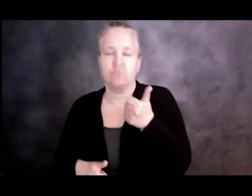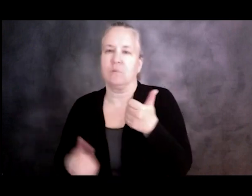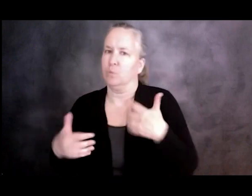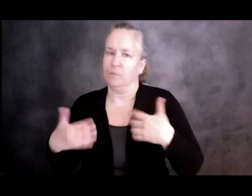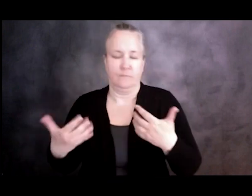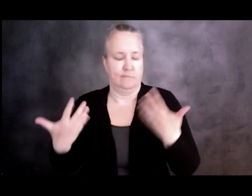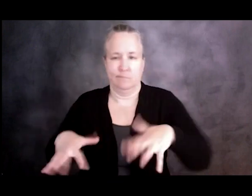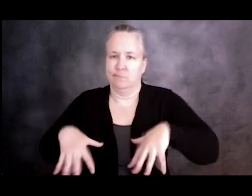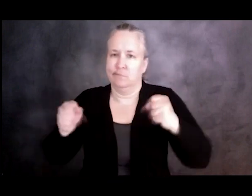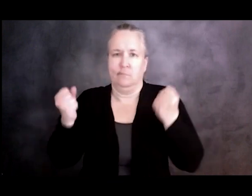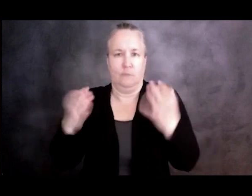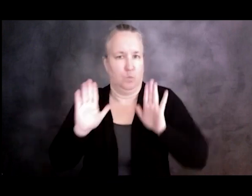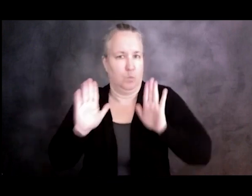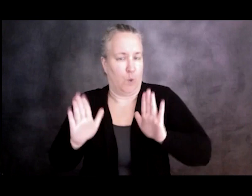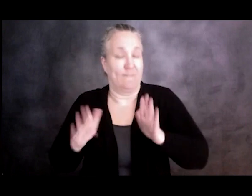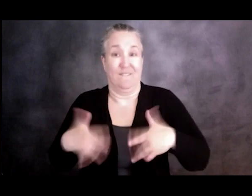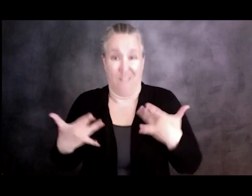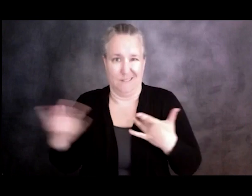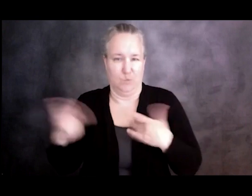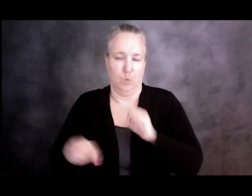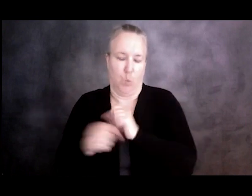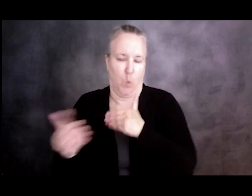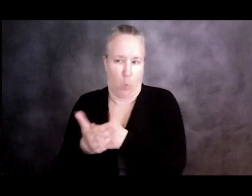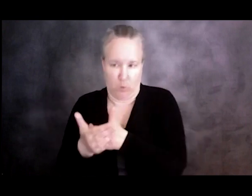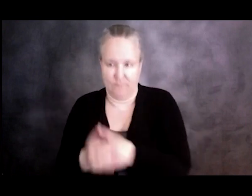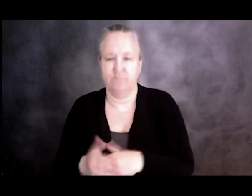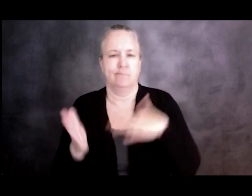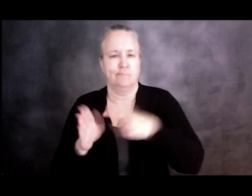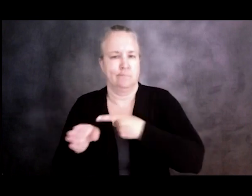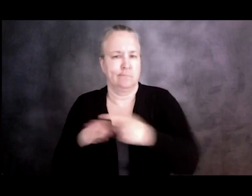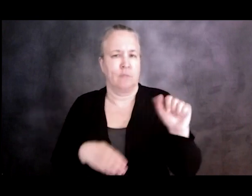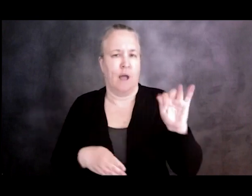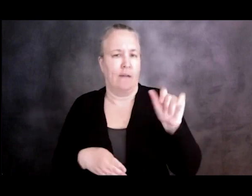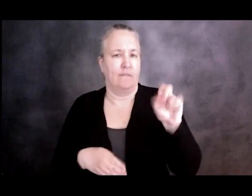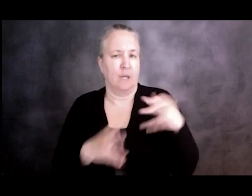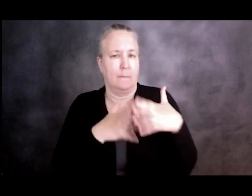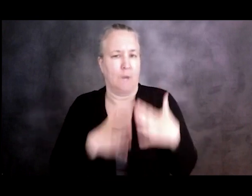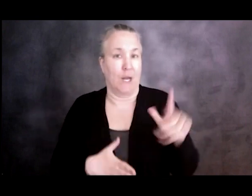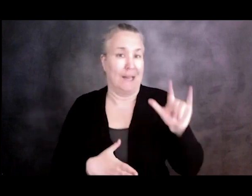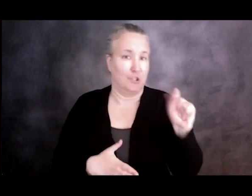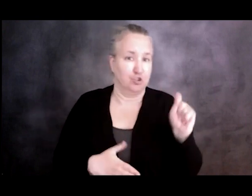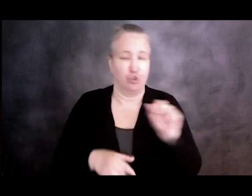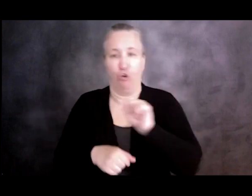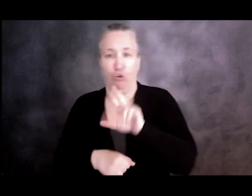Obviously, we work closely together. A scholar of African-American literature and art, Dagwami Woubshet works at the intersection